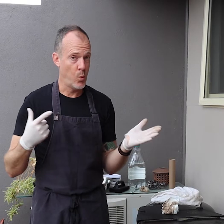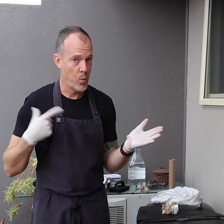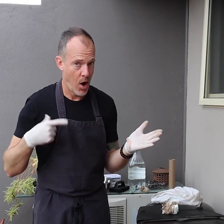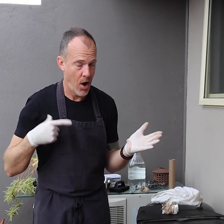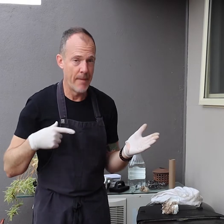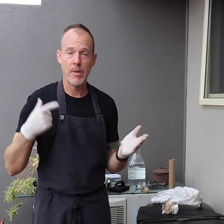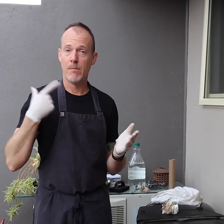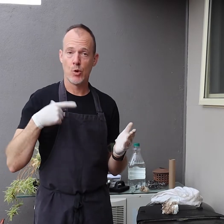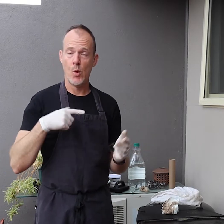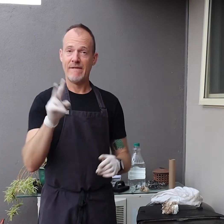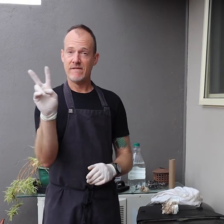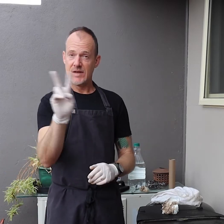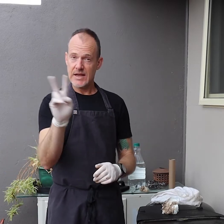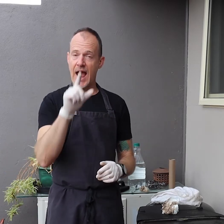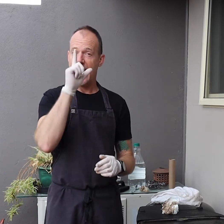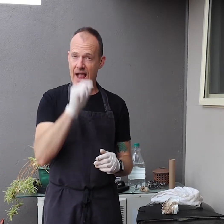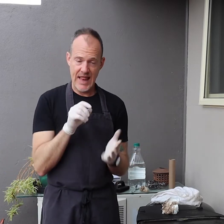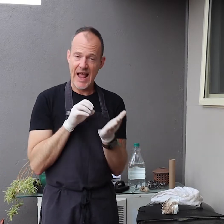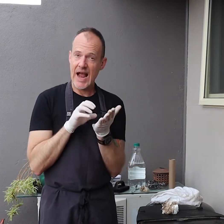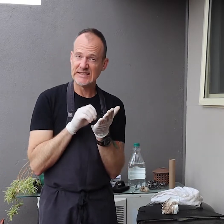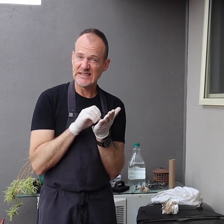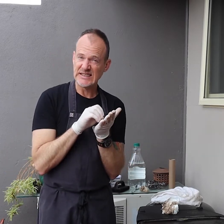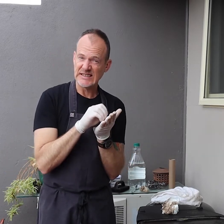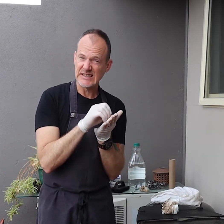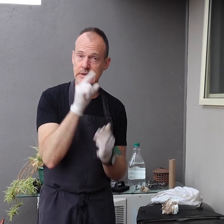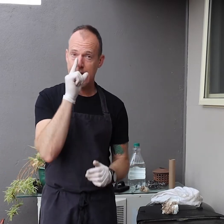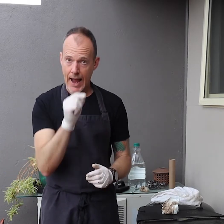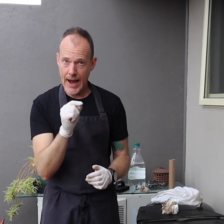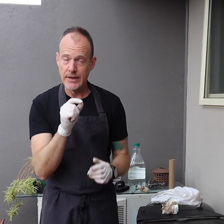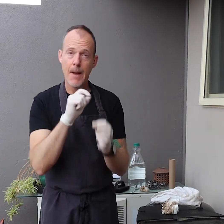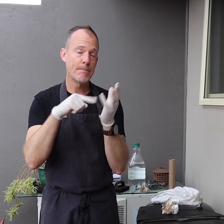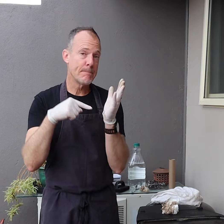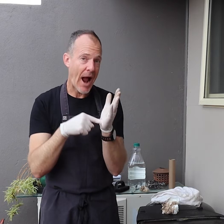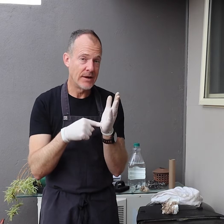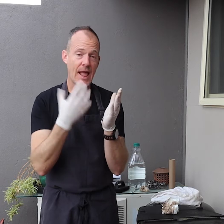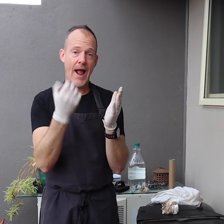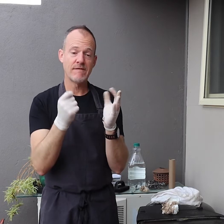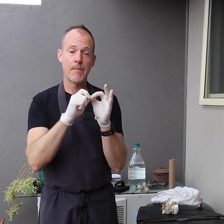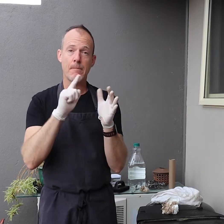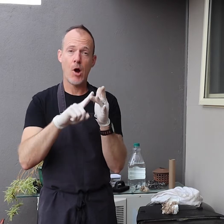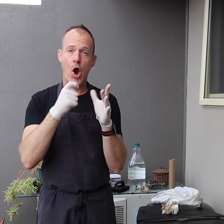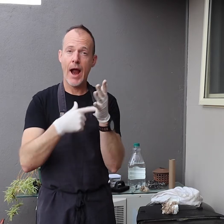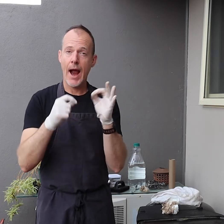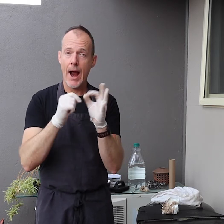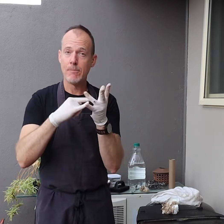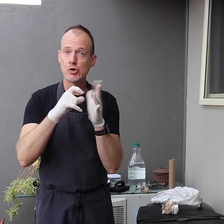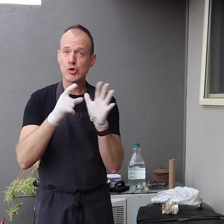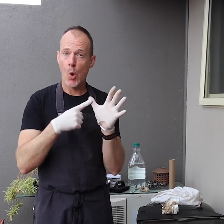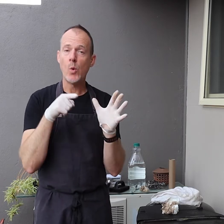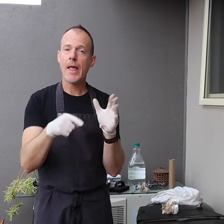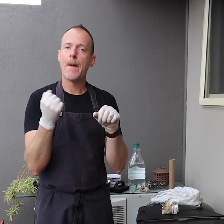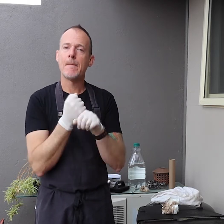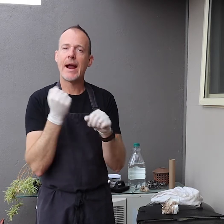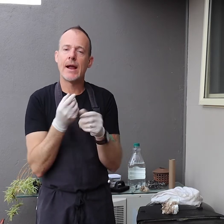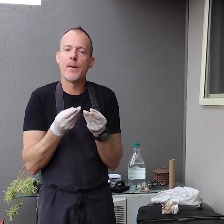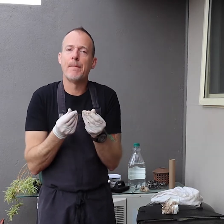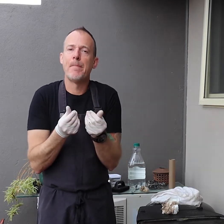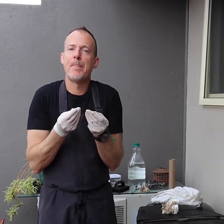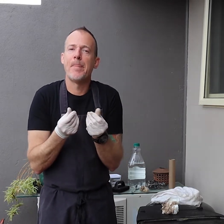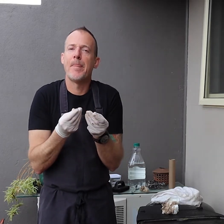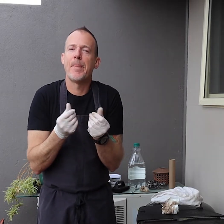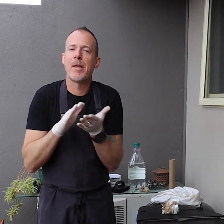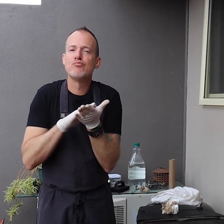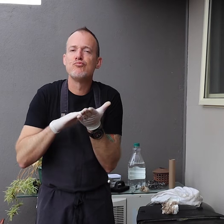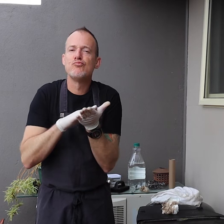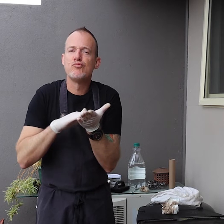is that vinegar helps dissolve the grease and the bi carb soda smoothly lifts it off the surface,